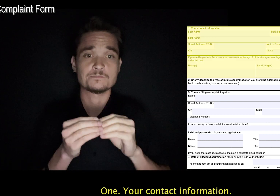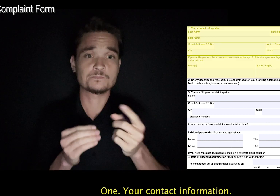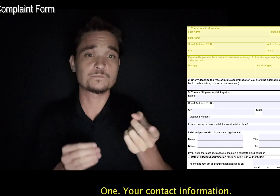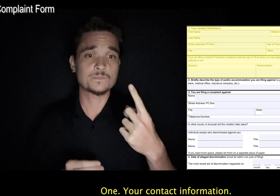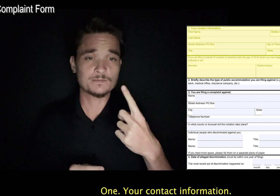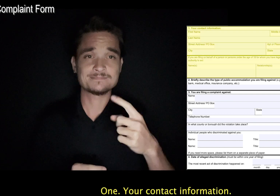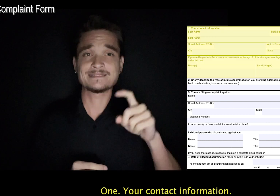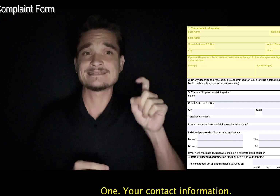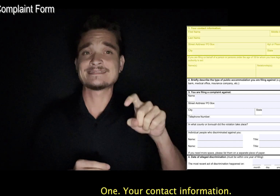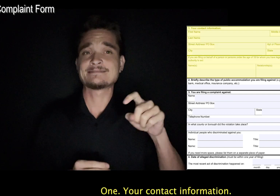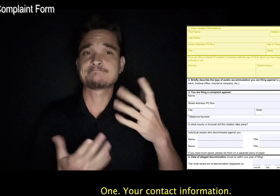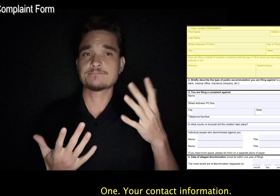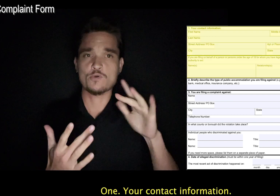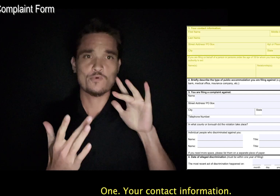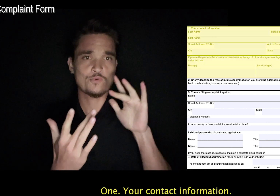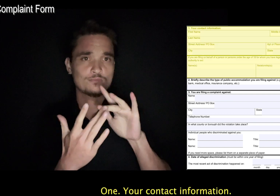One. Your contact information.